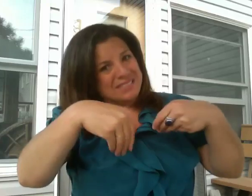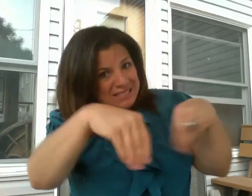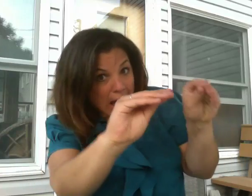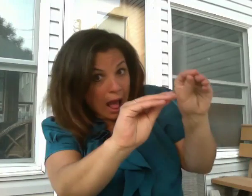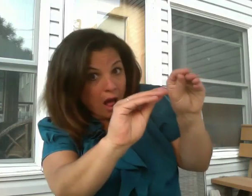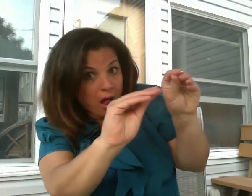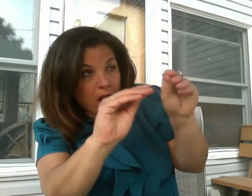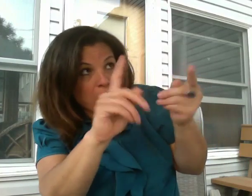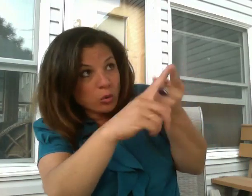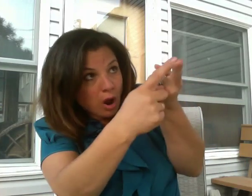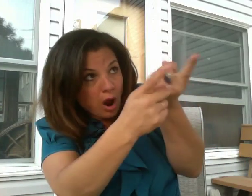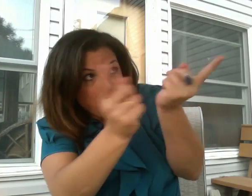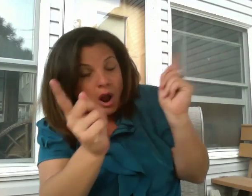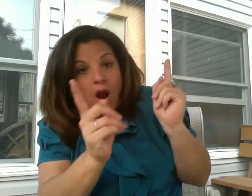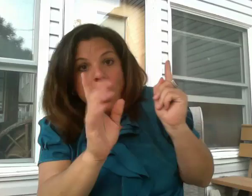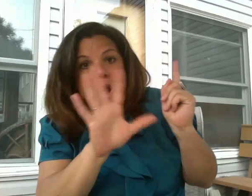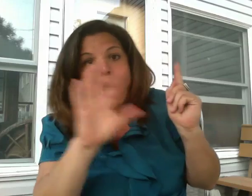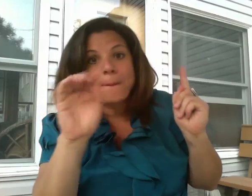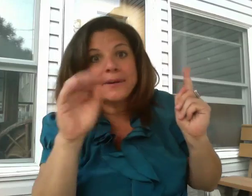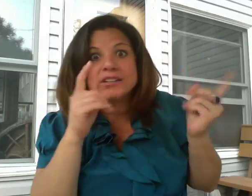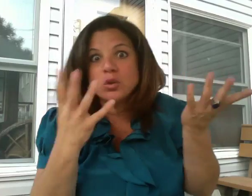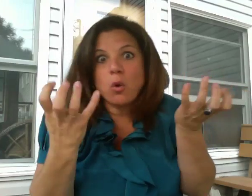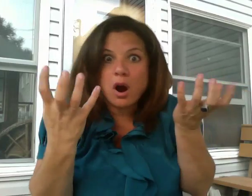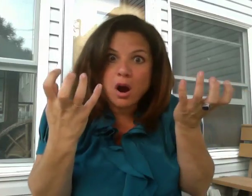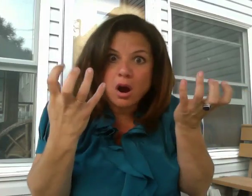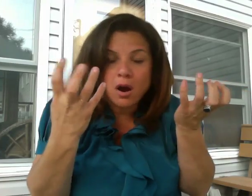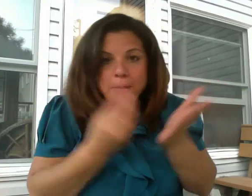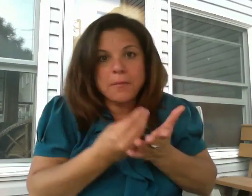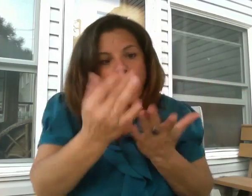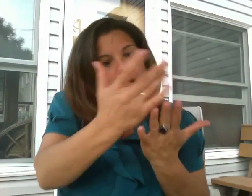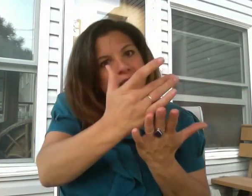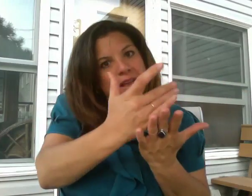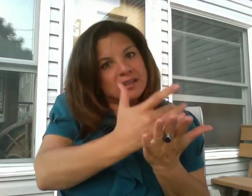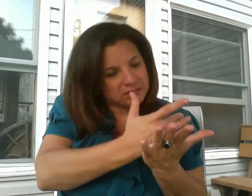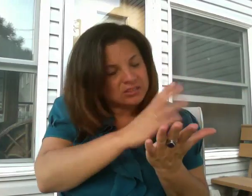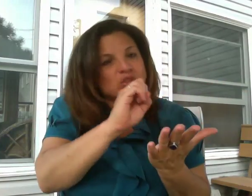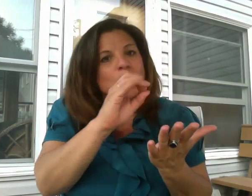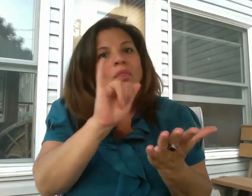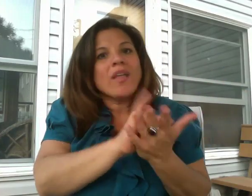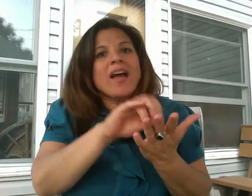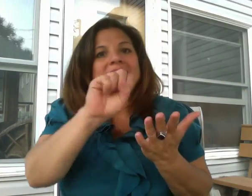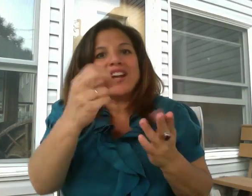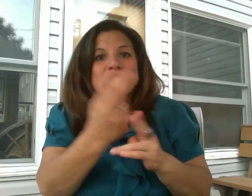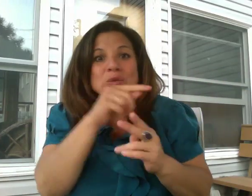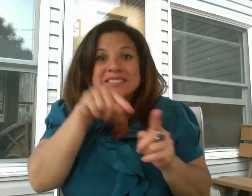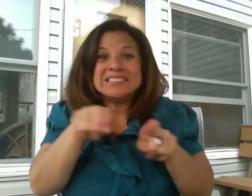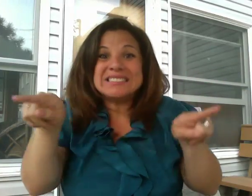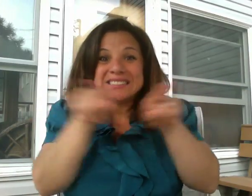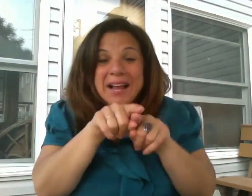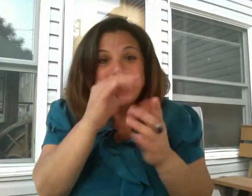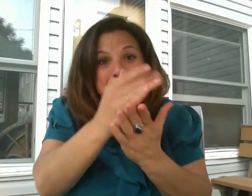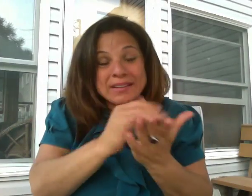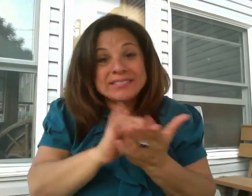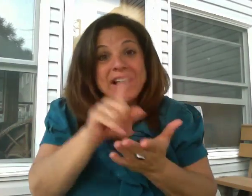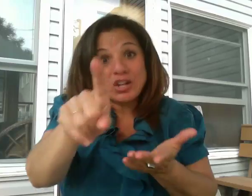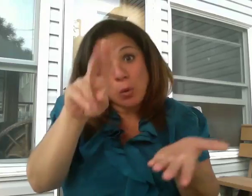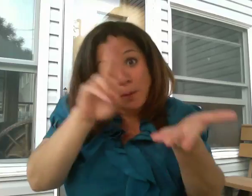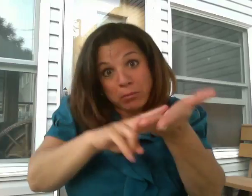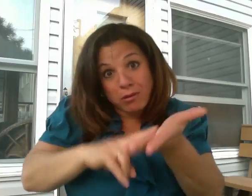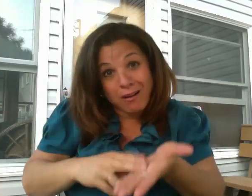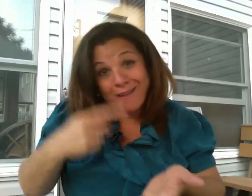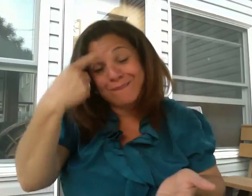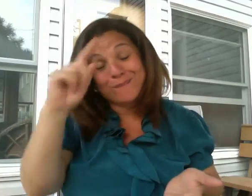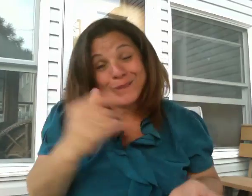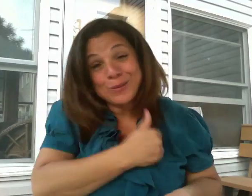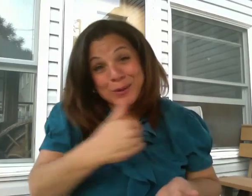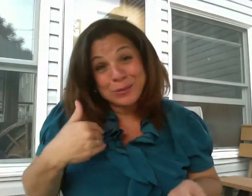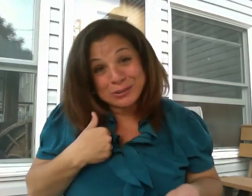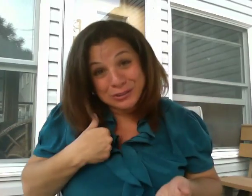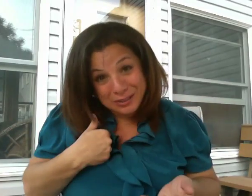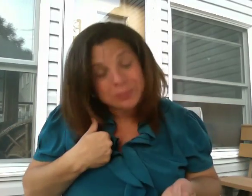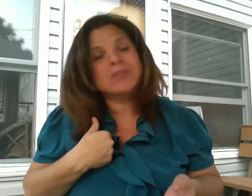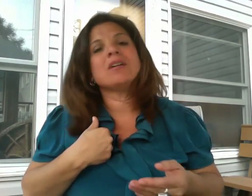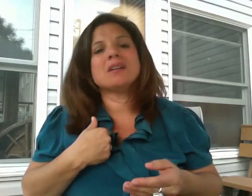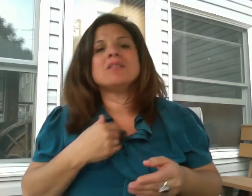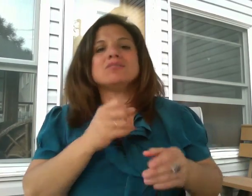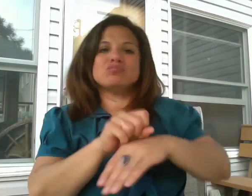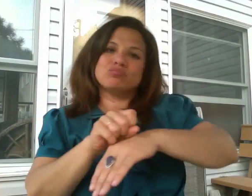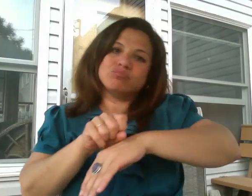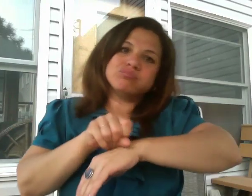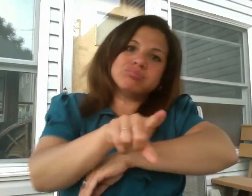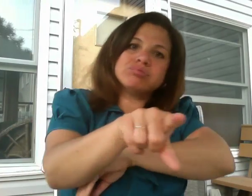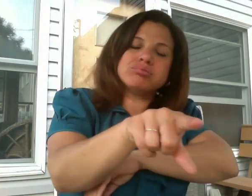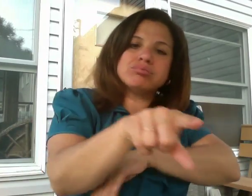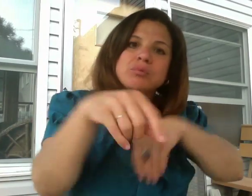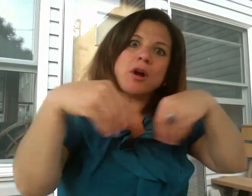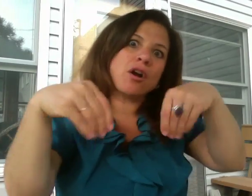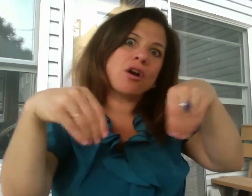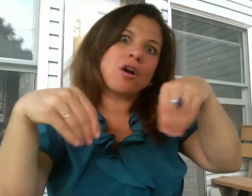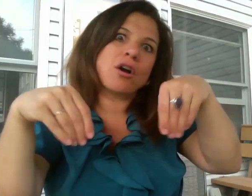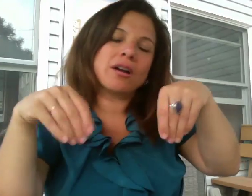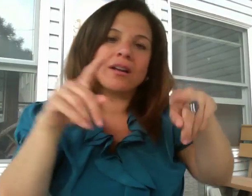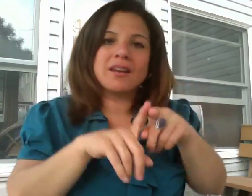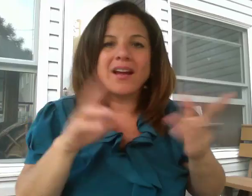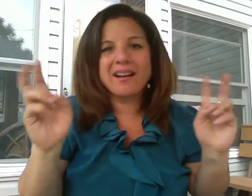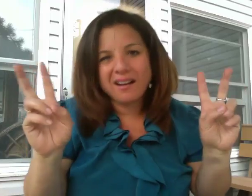To sell to these companies who want to buy the list so that they can use the same list that you had applied for membership that is used to market like